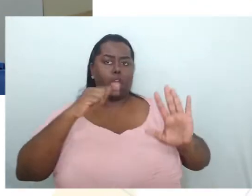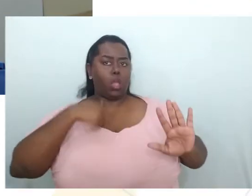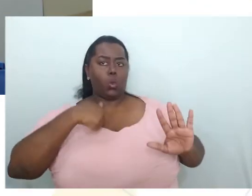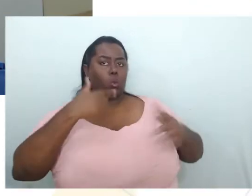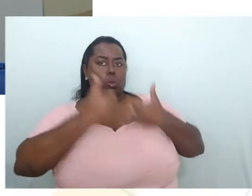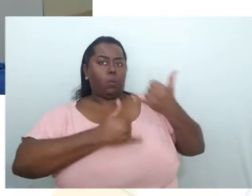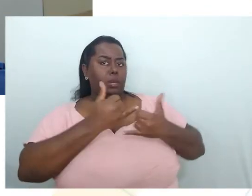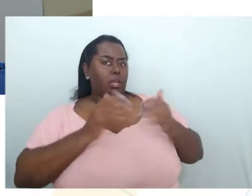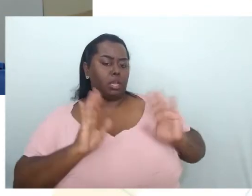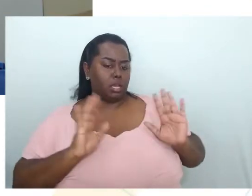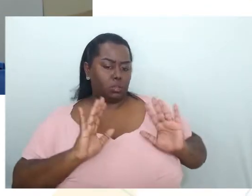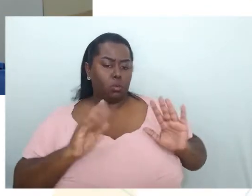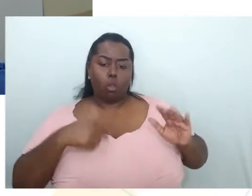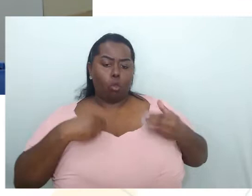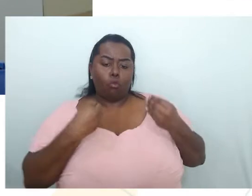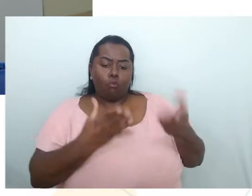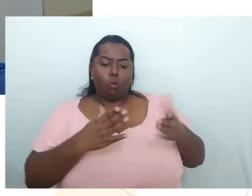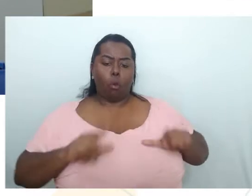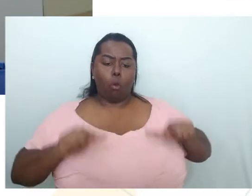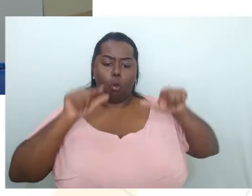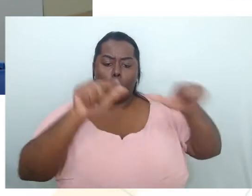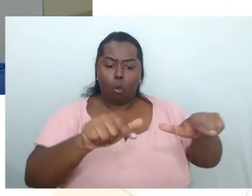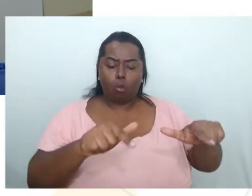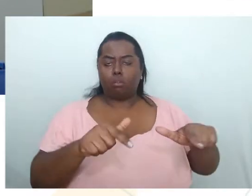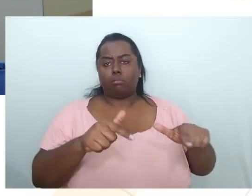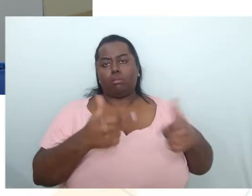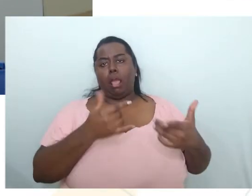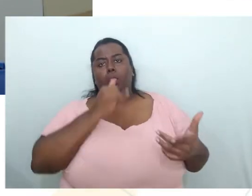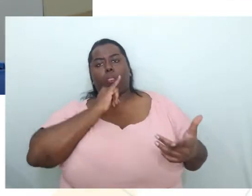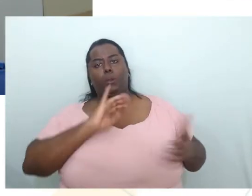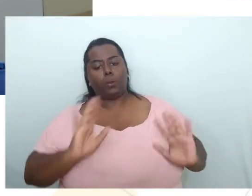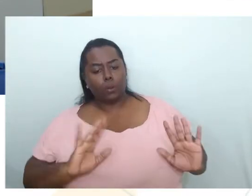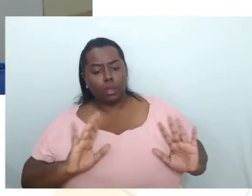away, I'm just giving you content" which is not much different from going to the